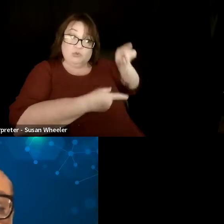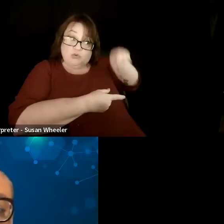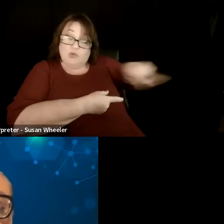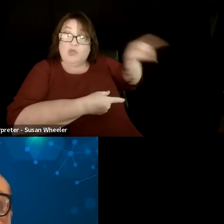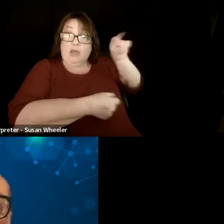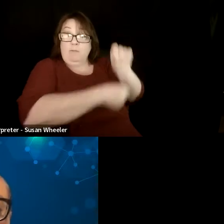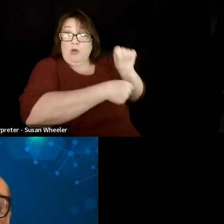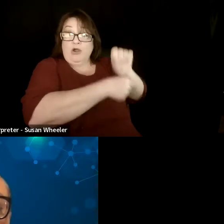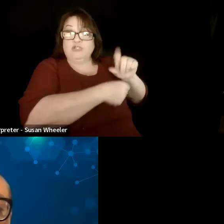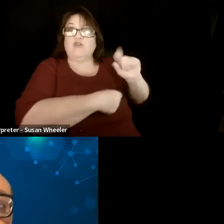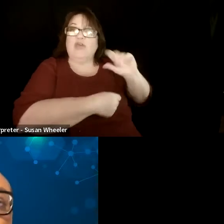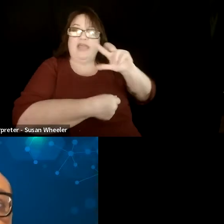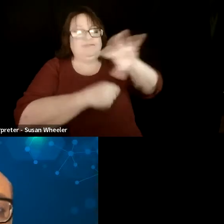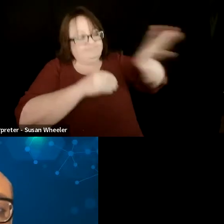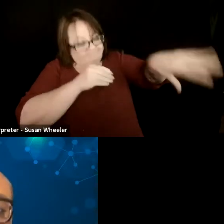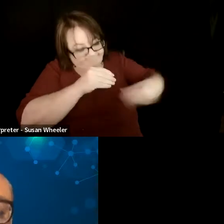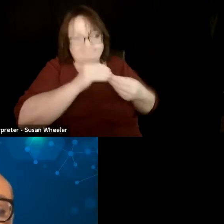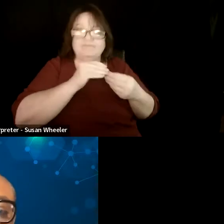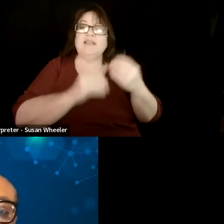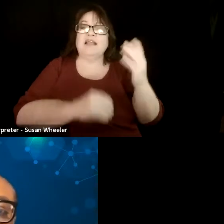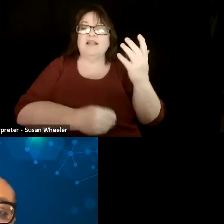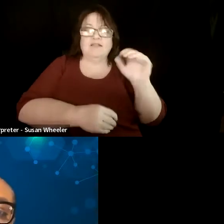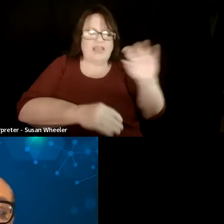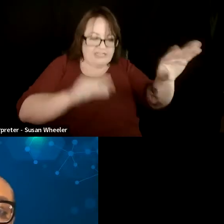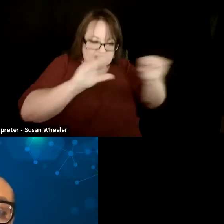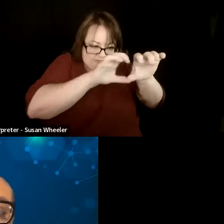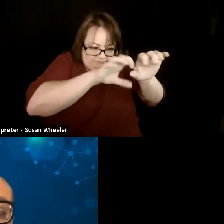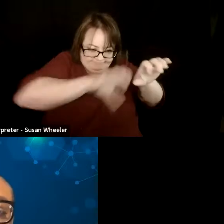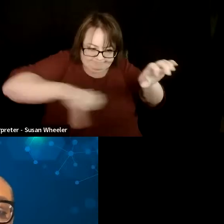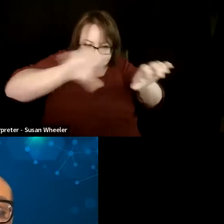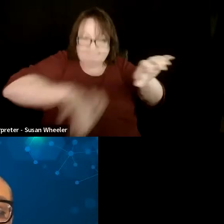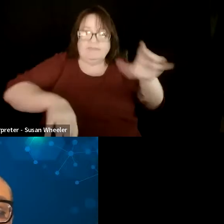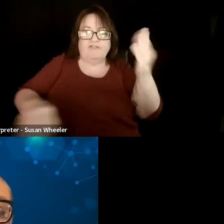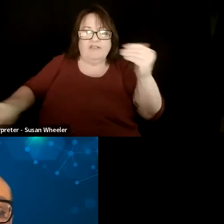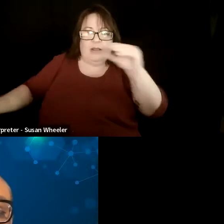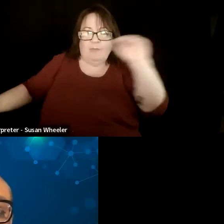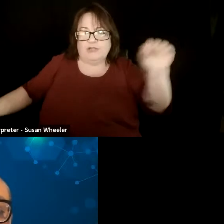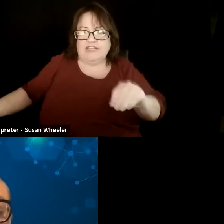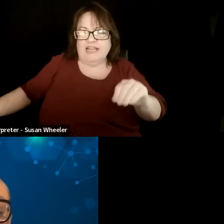of the 15% earnings. So just so I'm clear,